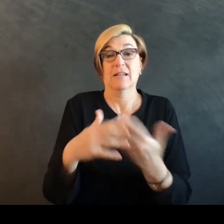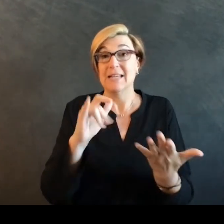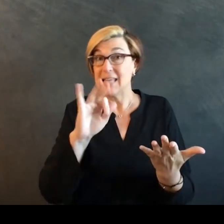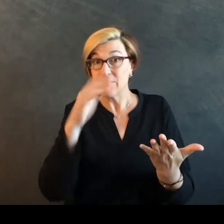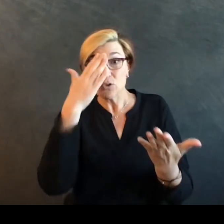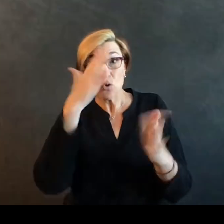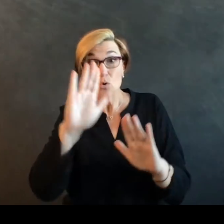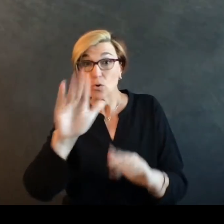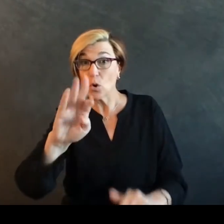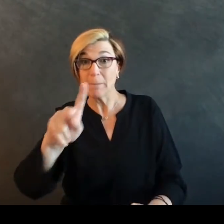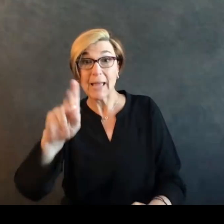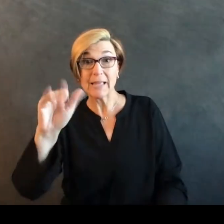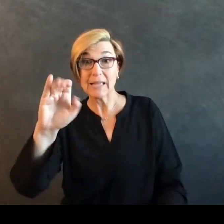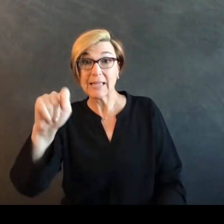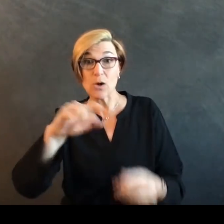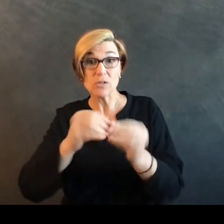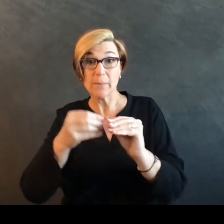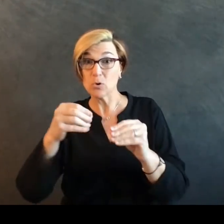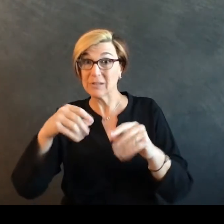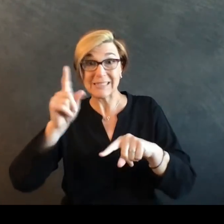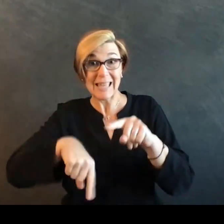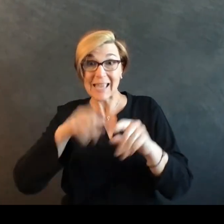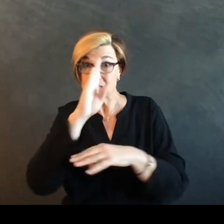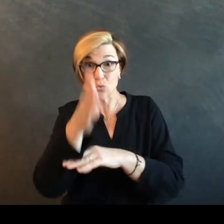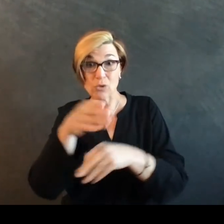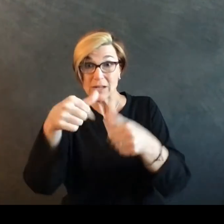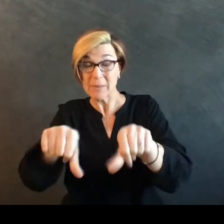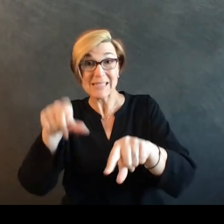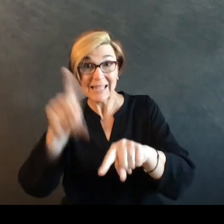web portal you'll upload it if we don't have that we'll send your checks in the